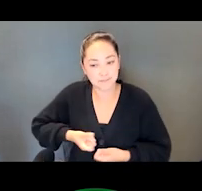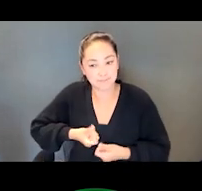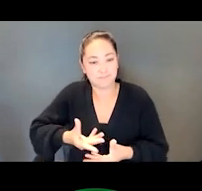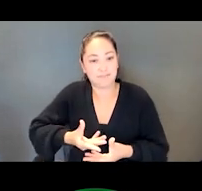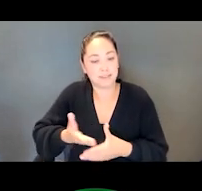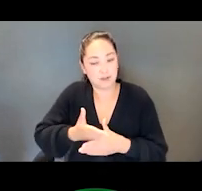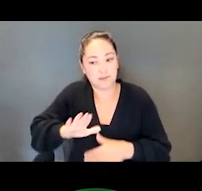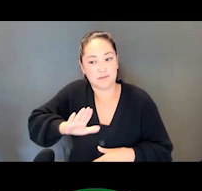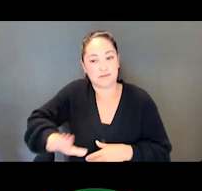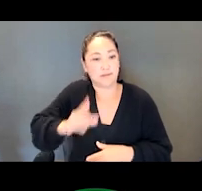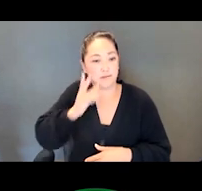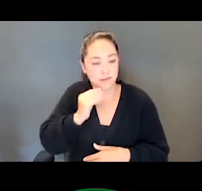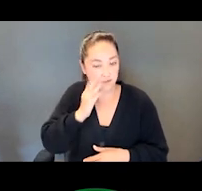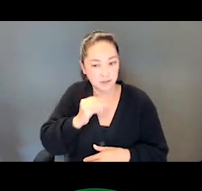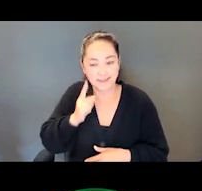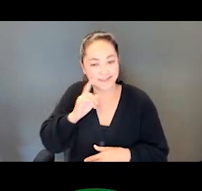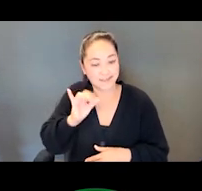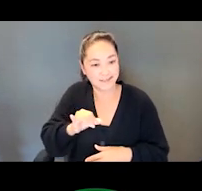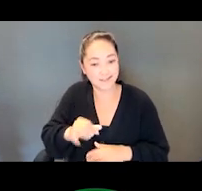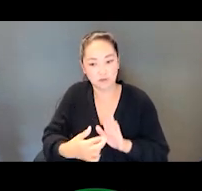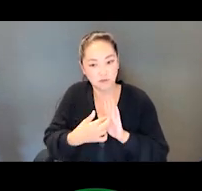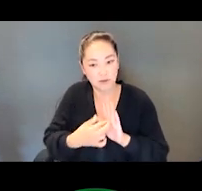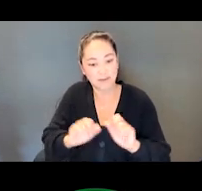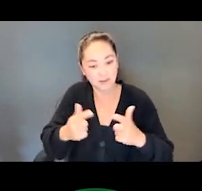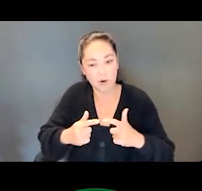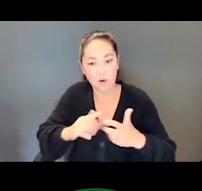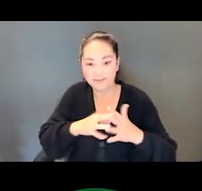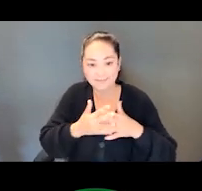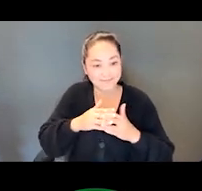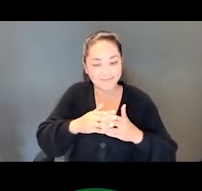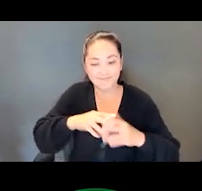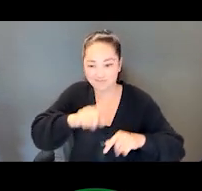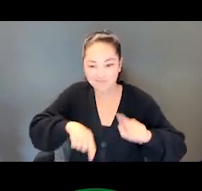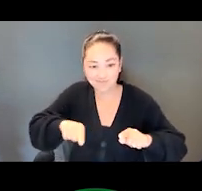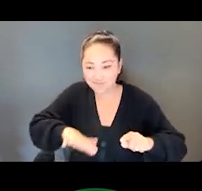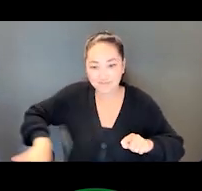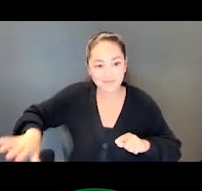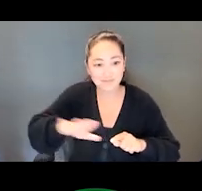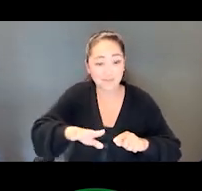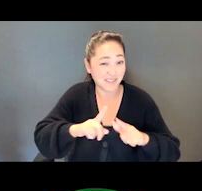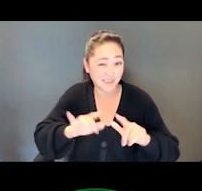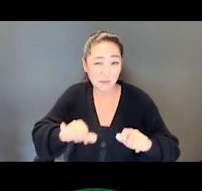Everywhere. Yeah, great, great. And you just made me think of something that makes me wanna pass this